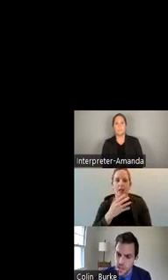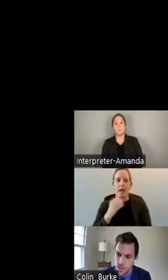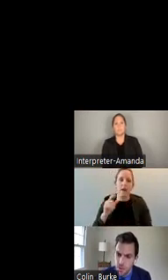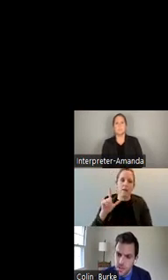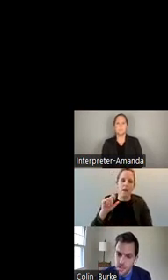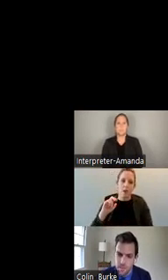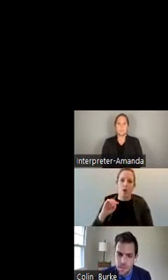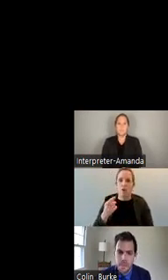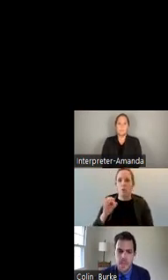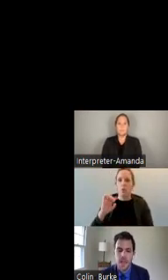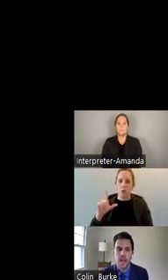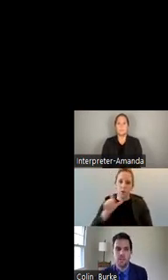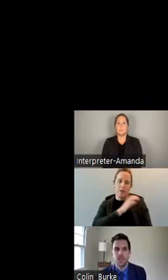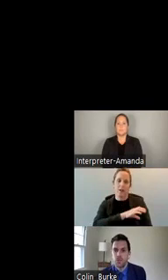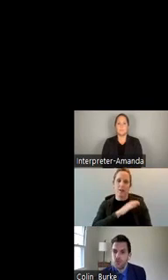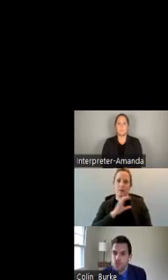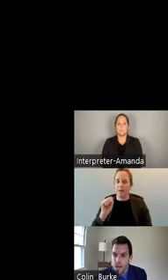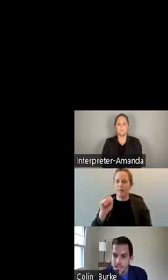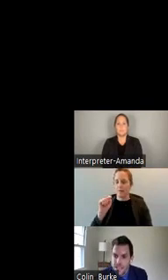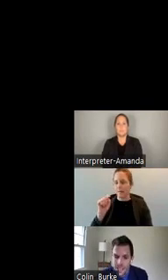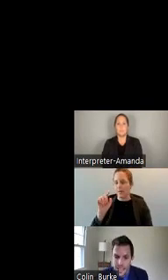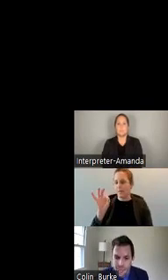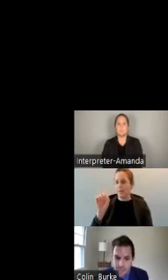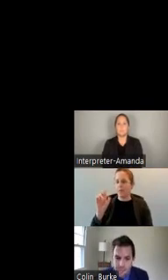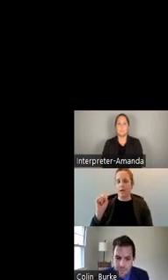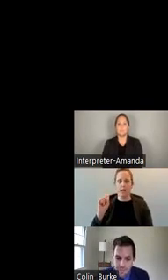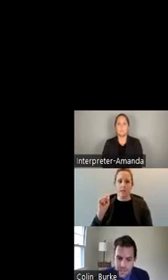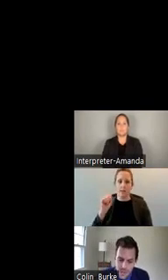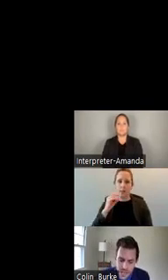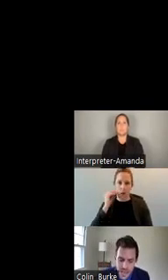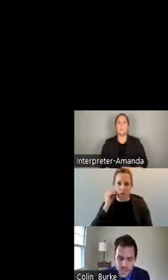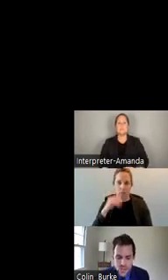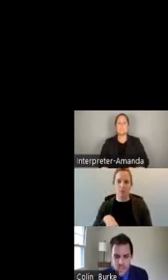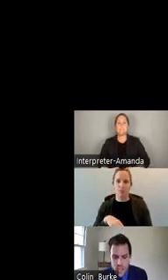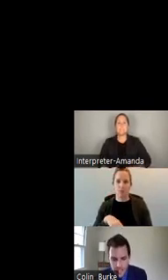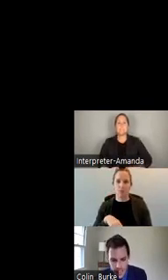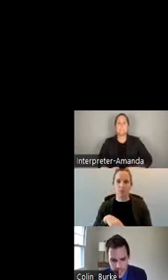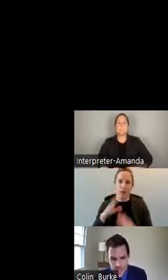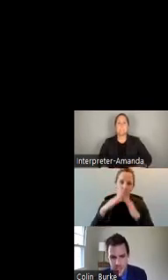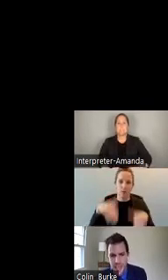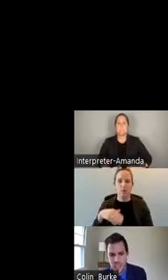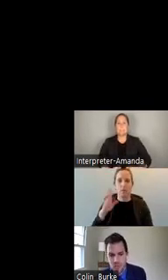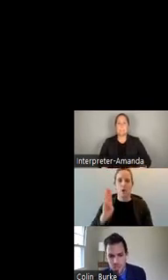House in Boston and so through training um in adult psychiatry Child and Adolescent Psychiatry